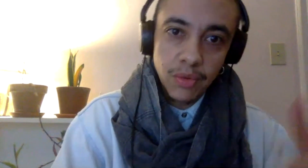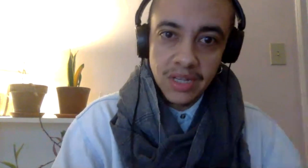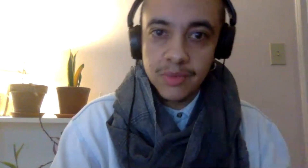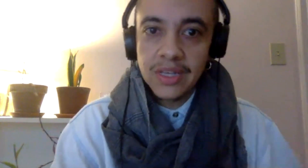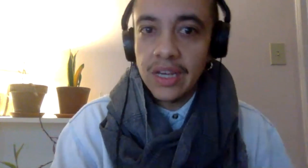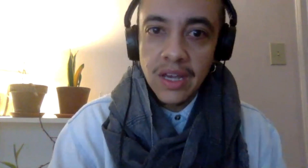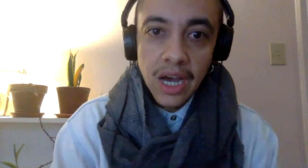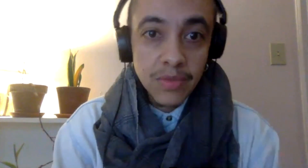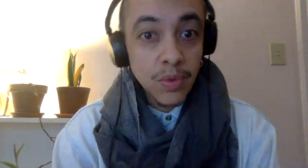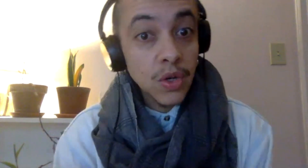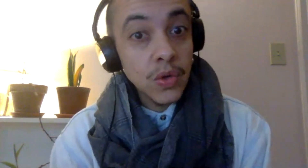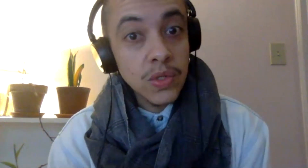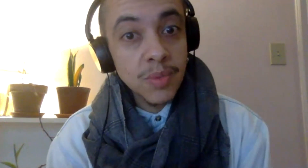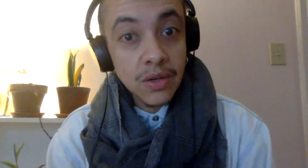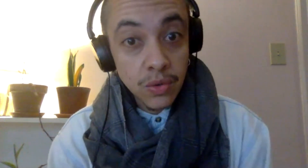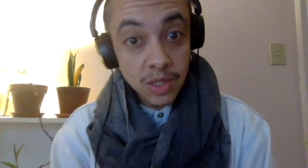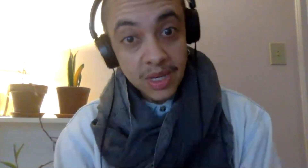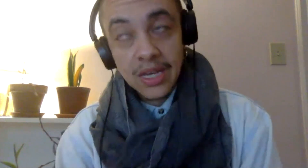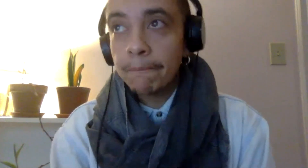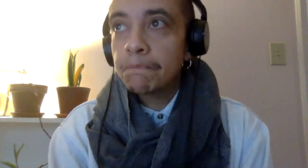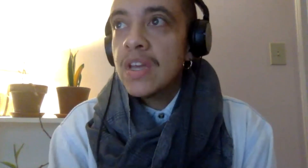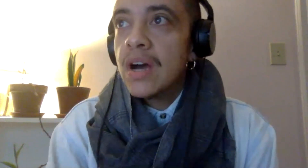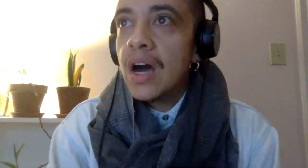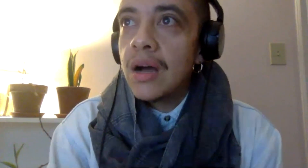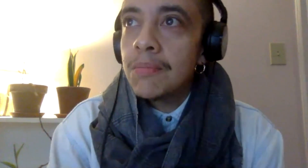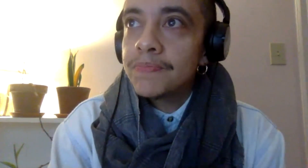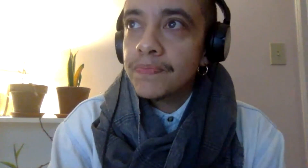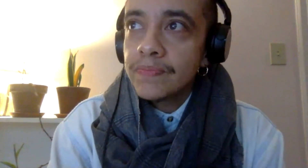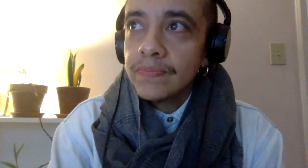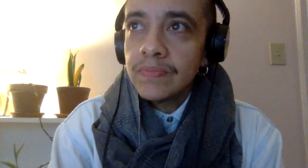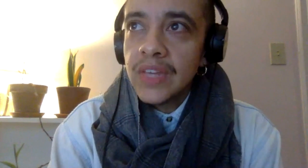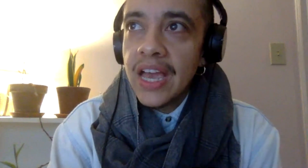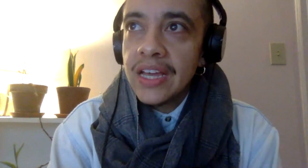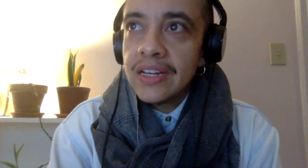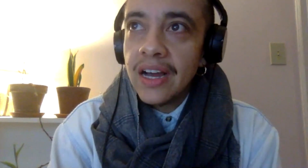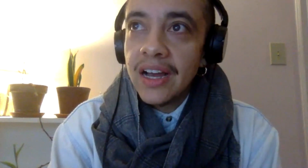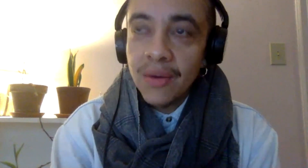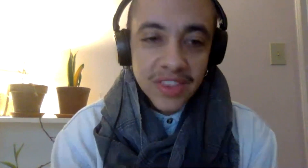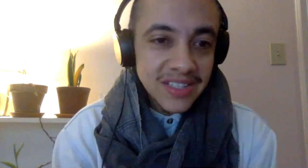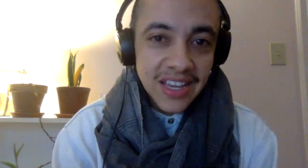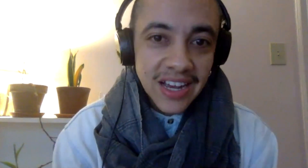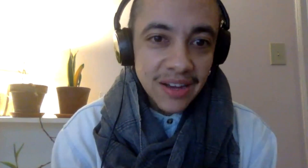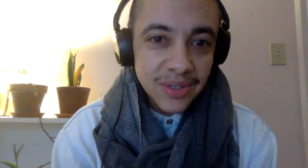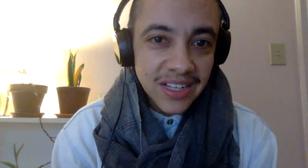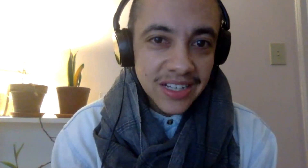begin speaking so we know who is speaking. And with that said I would love